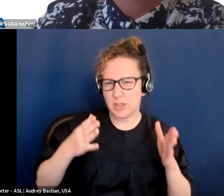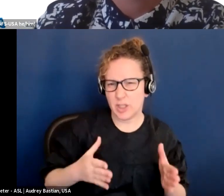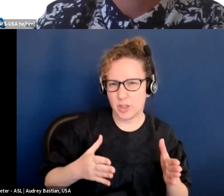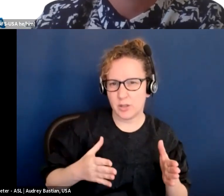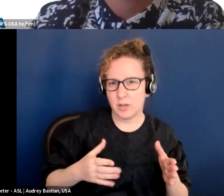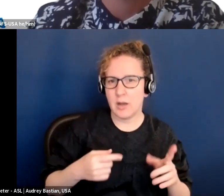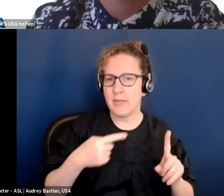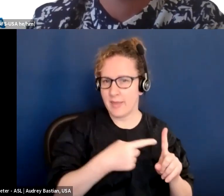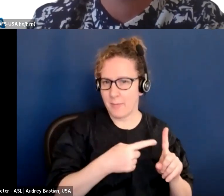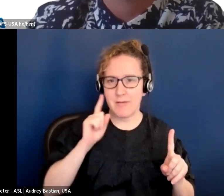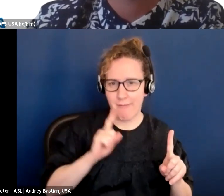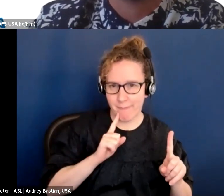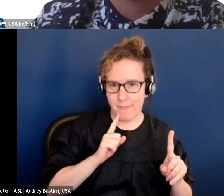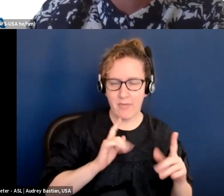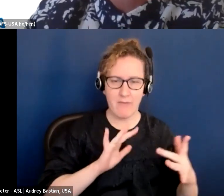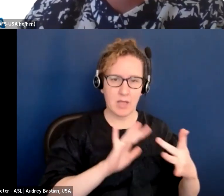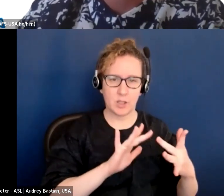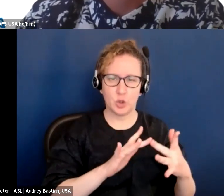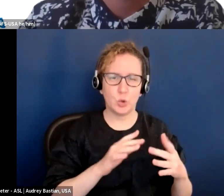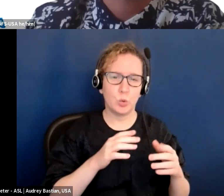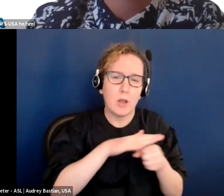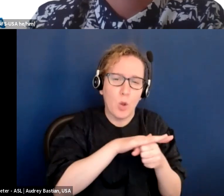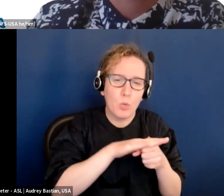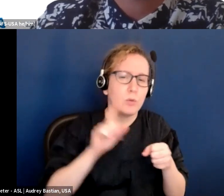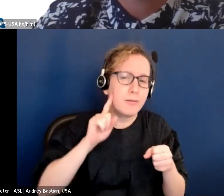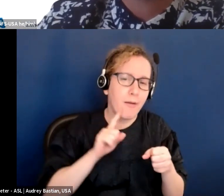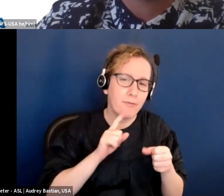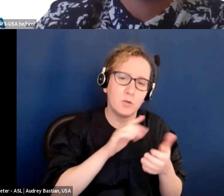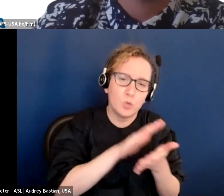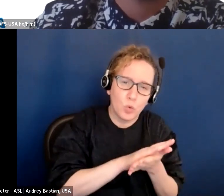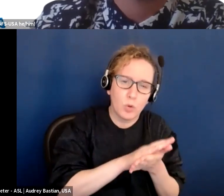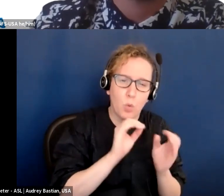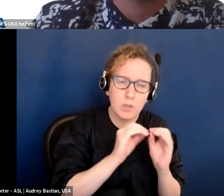that had connections to a local deaf school and organization so they were able to provide